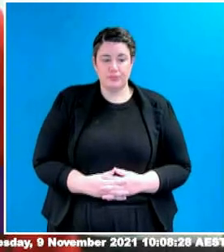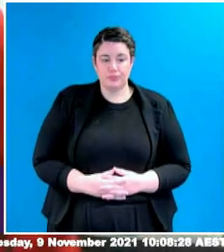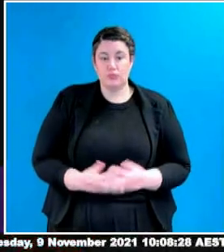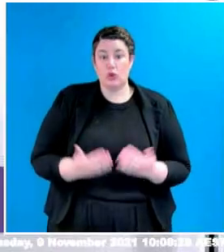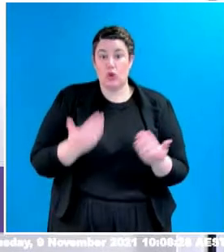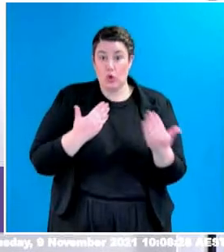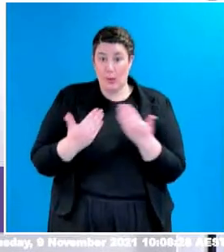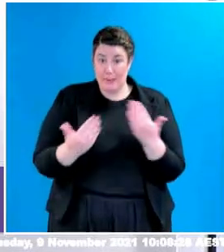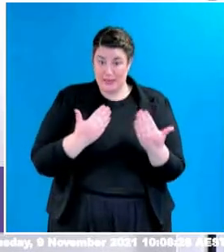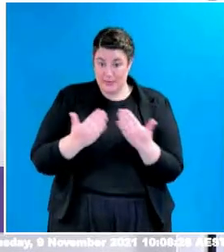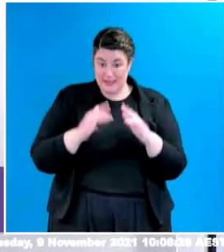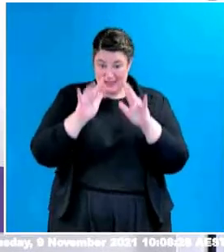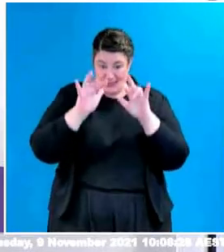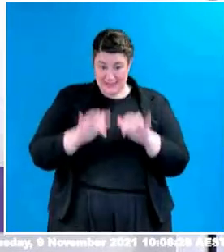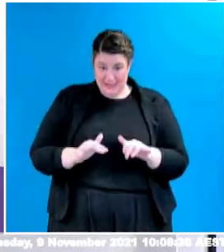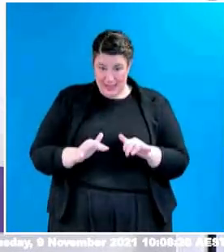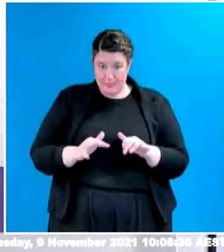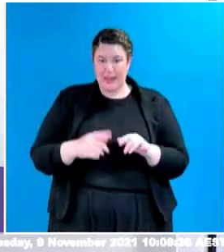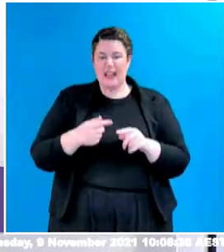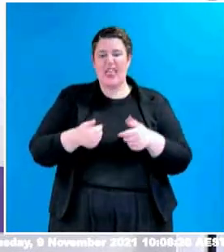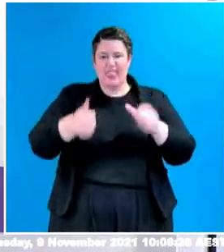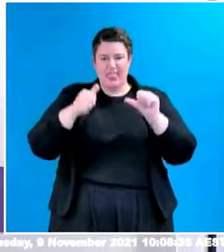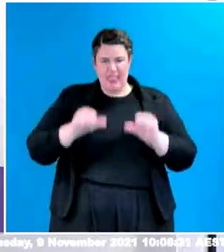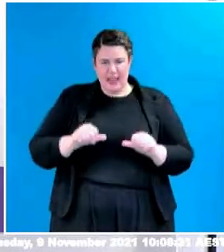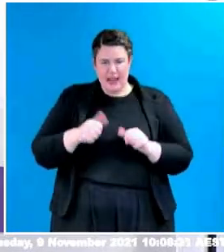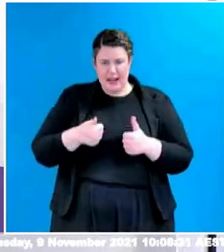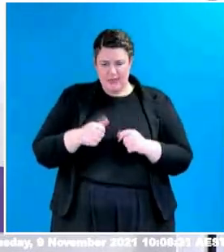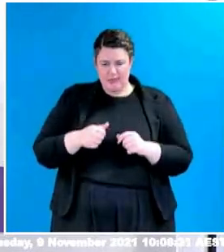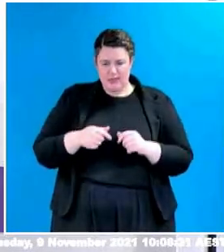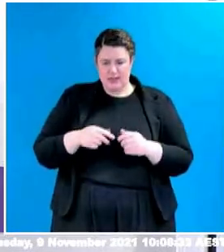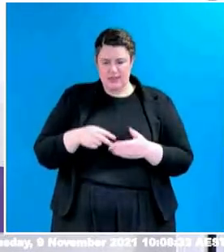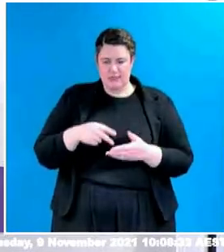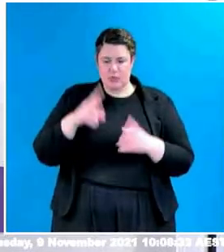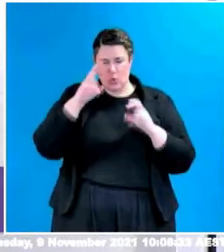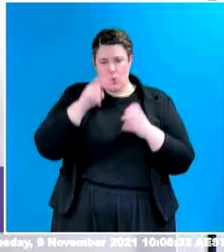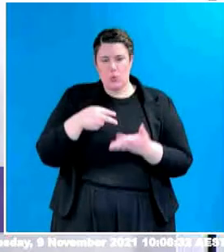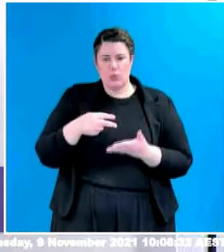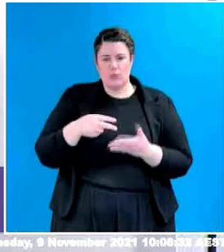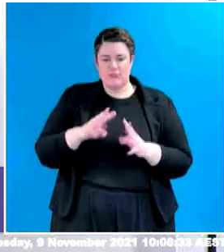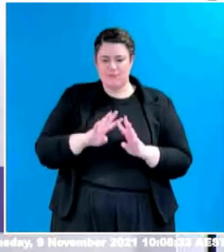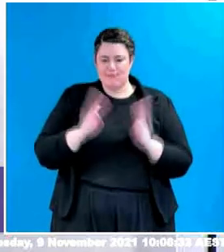role of a standing committee that addresses human rights when bills are